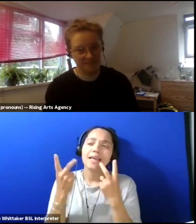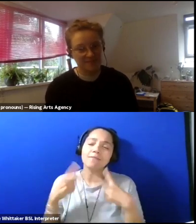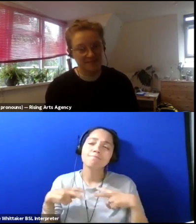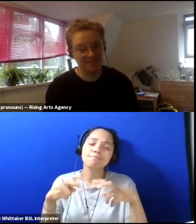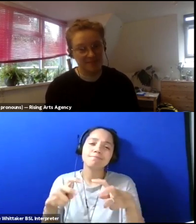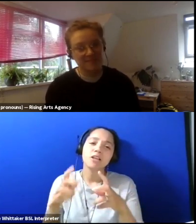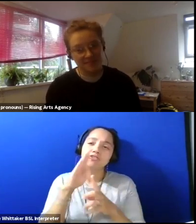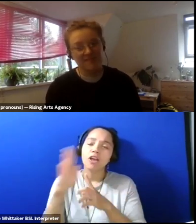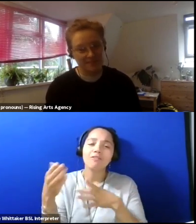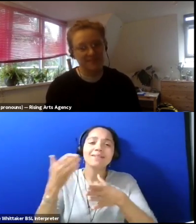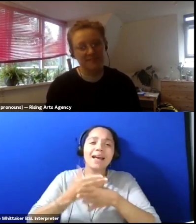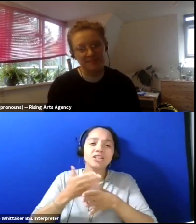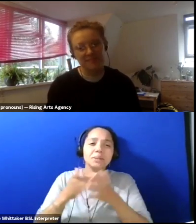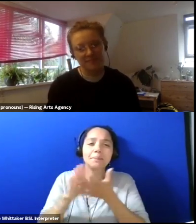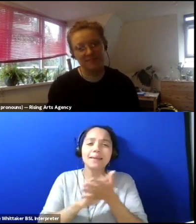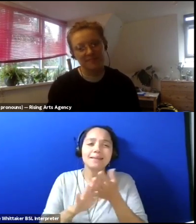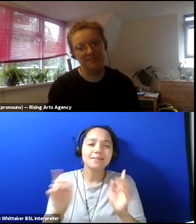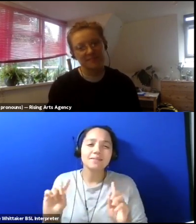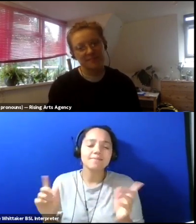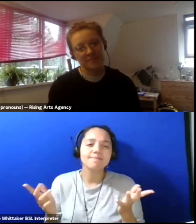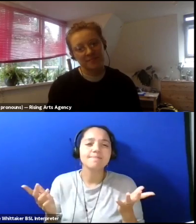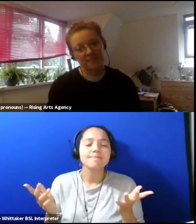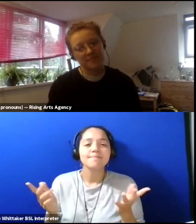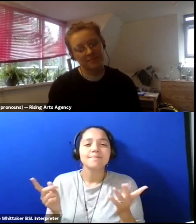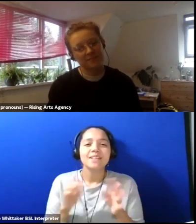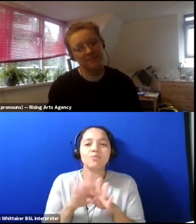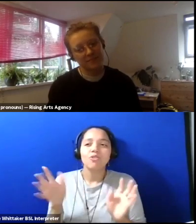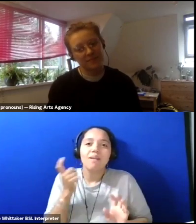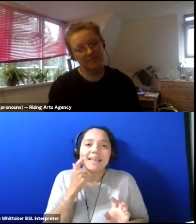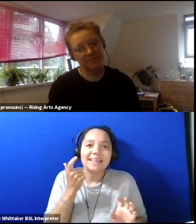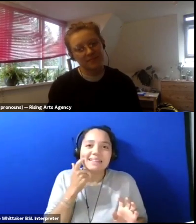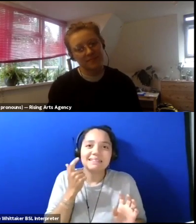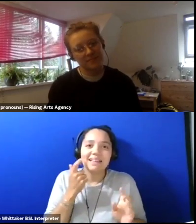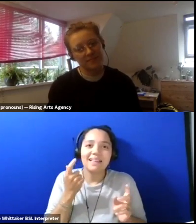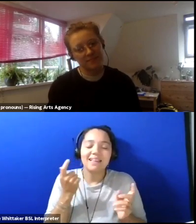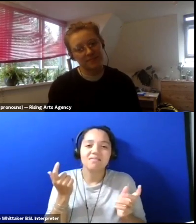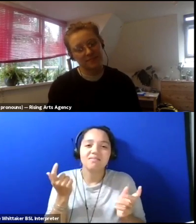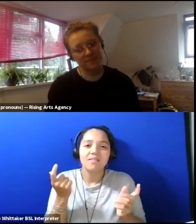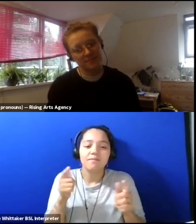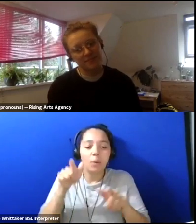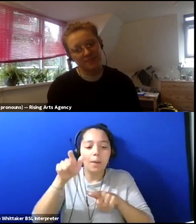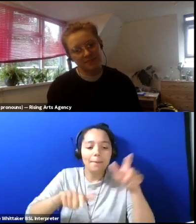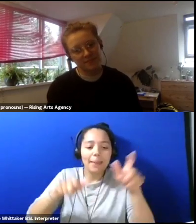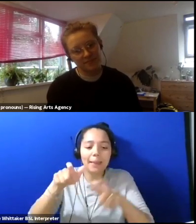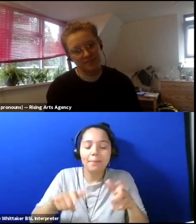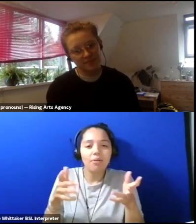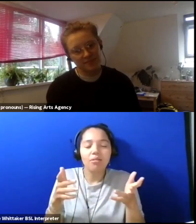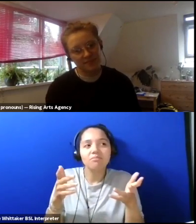means because it's not that easy for people that are maybe alone in